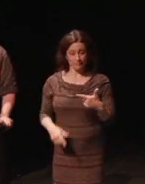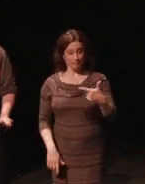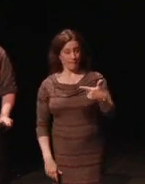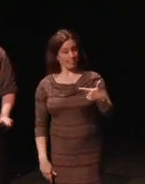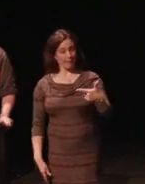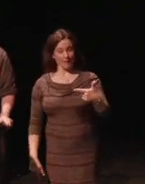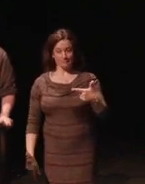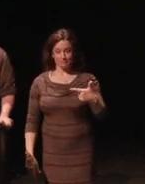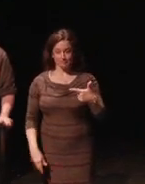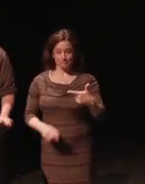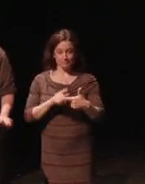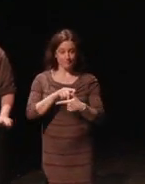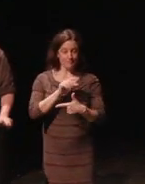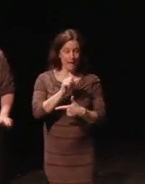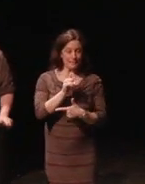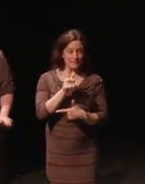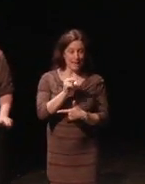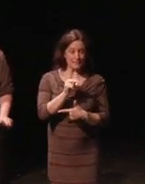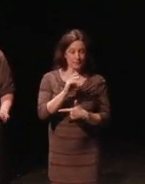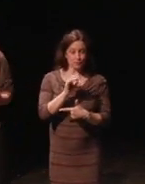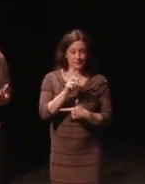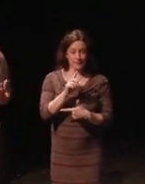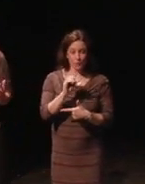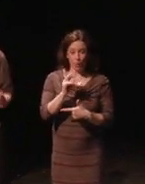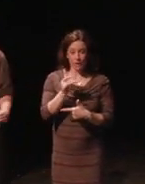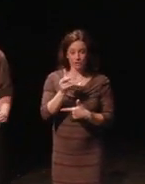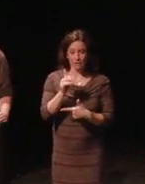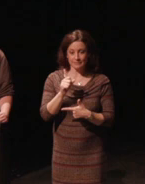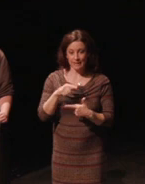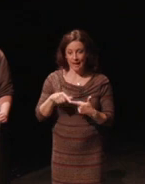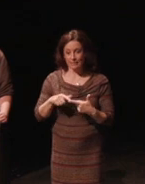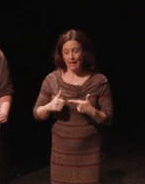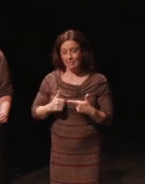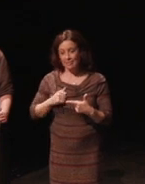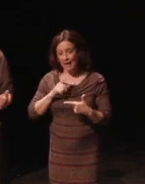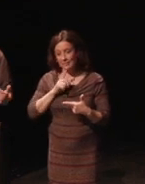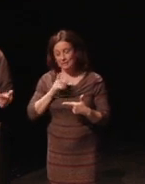Assassin's Creed Origins and Life is Strange. Two games and that feature to turn